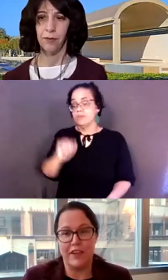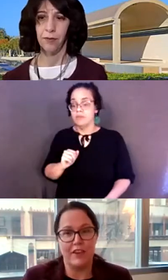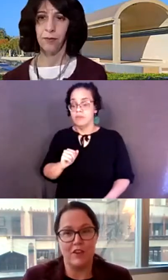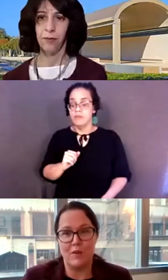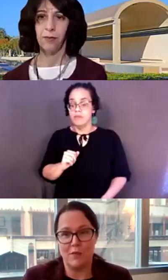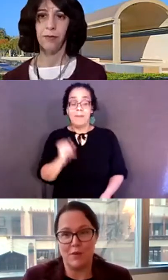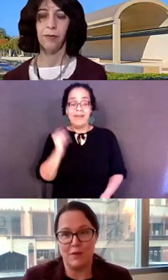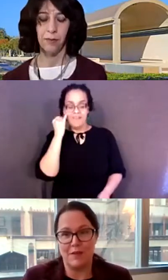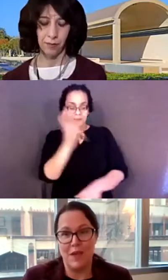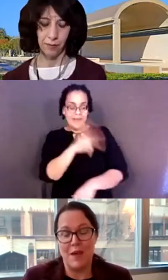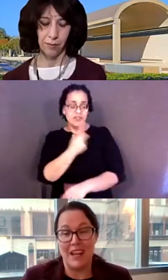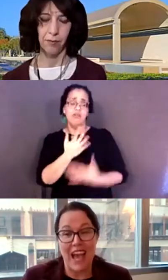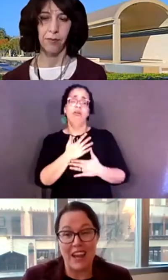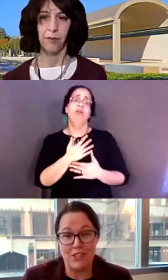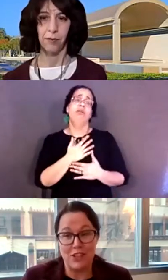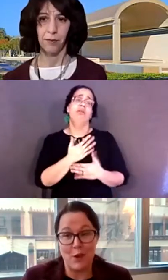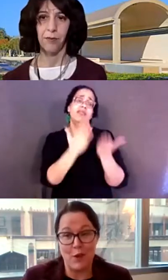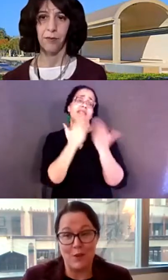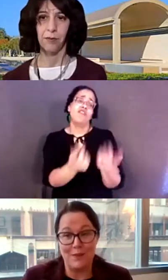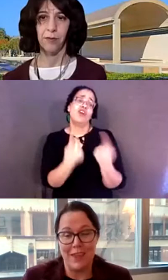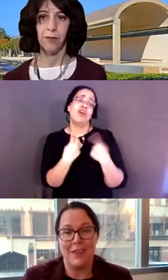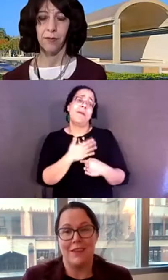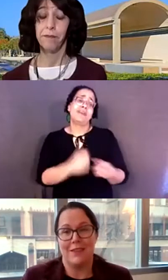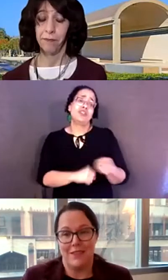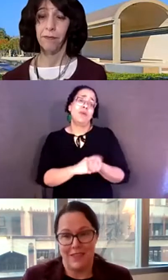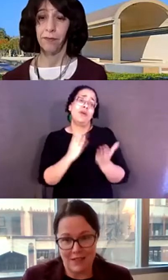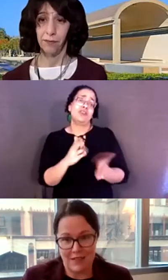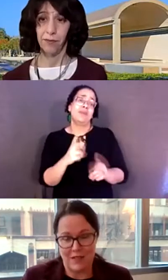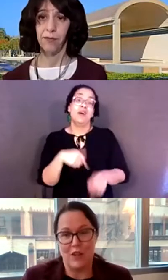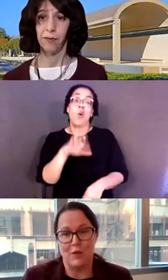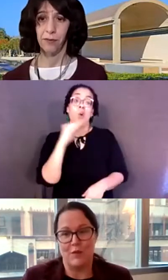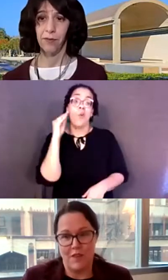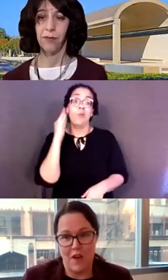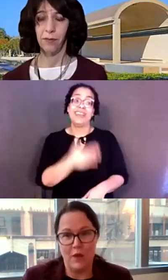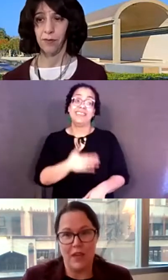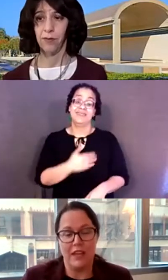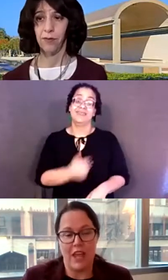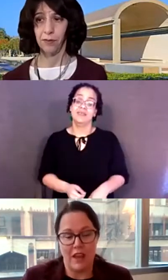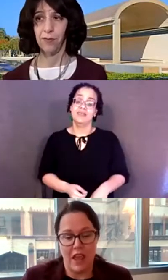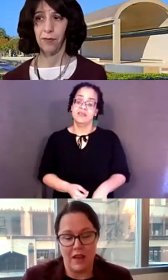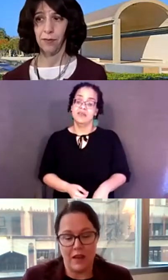you're my support person. I kind of want you to go home.